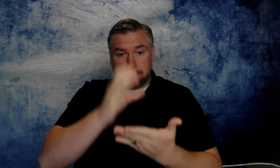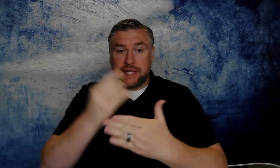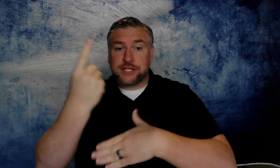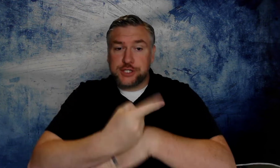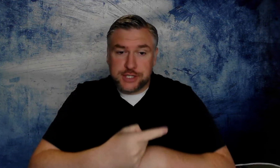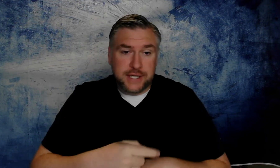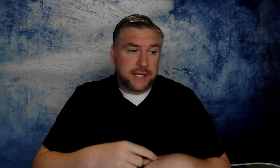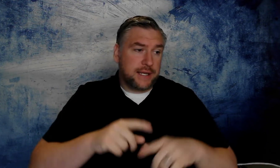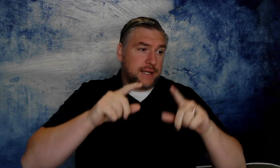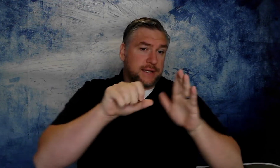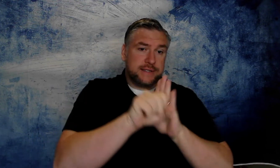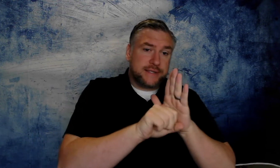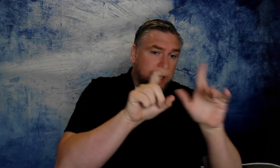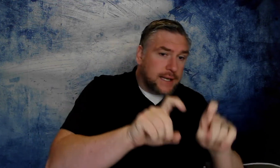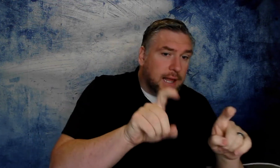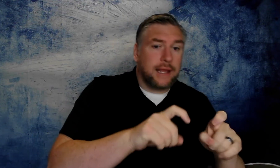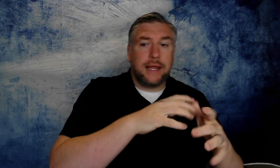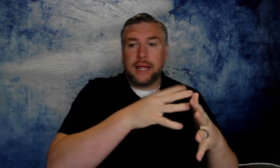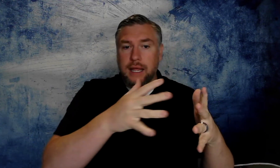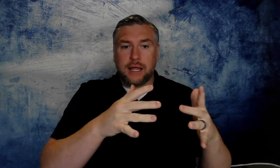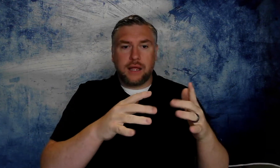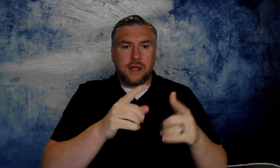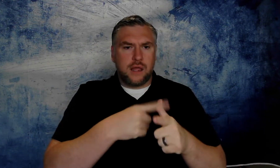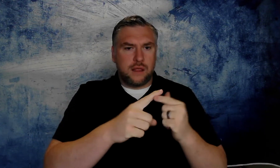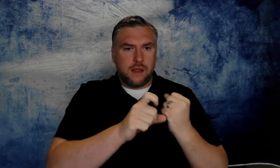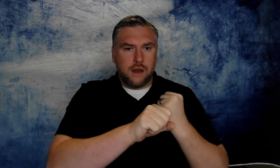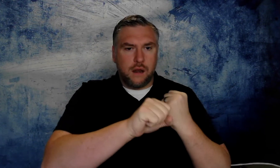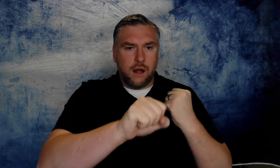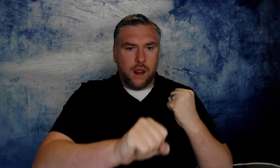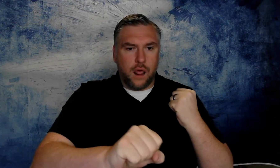There's interruptions, there's picture day, there's state testing, there's just so many things